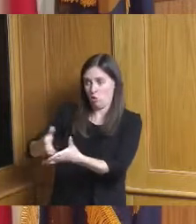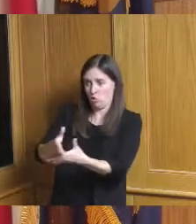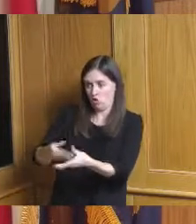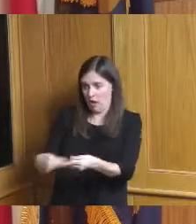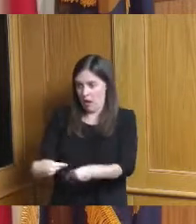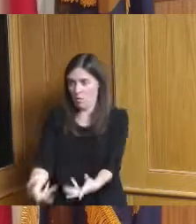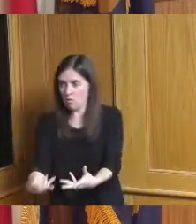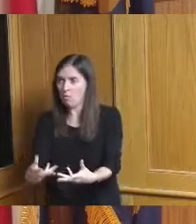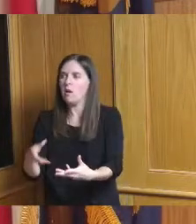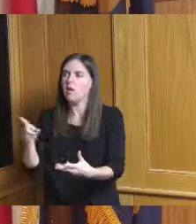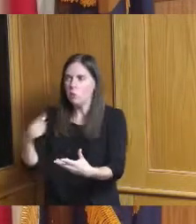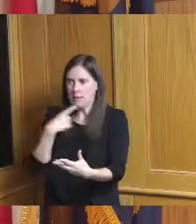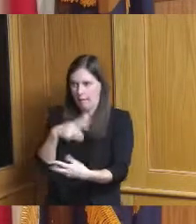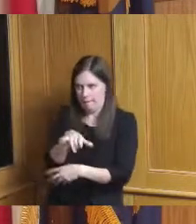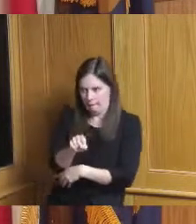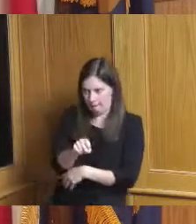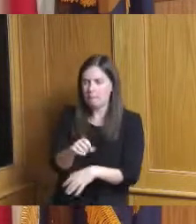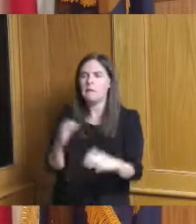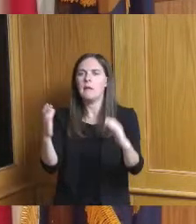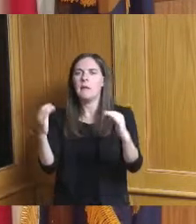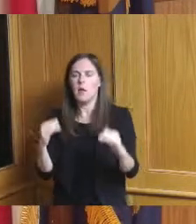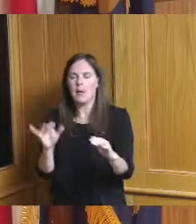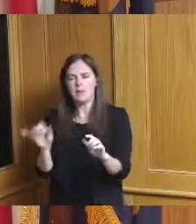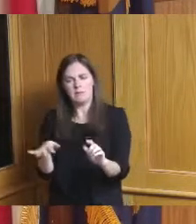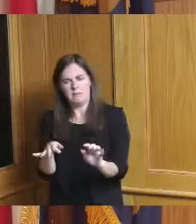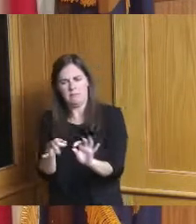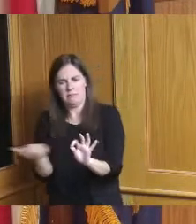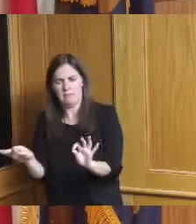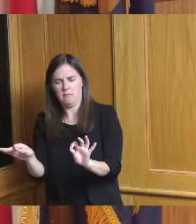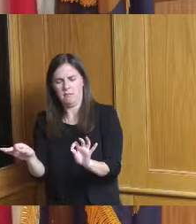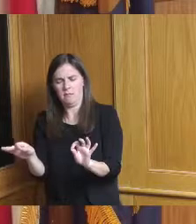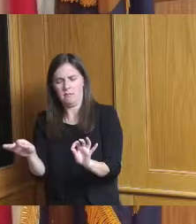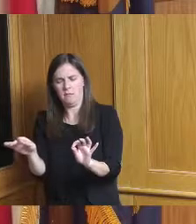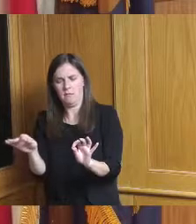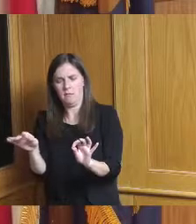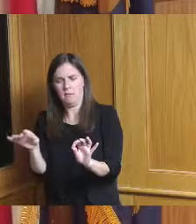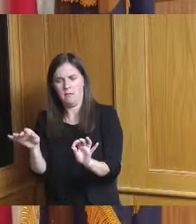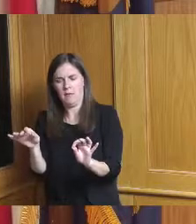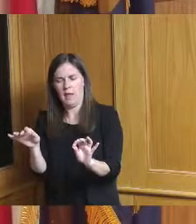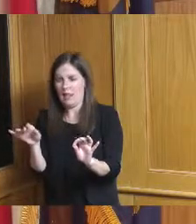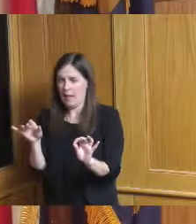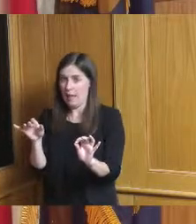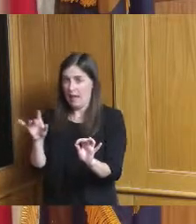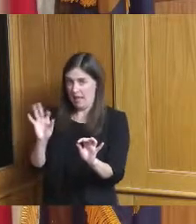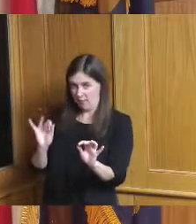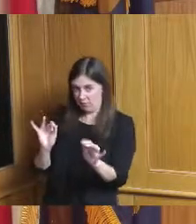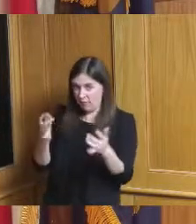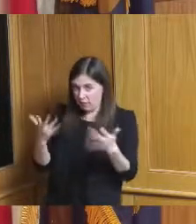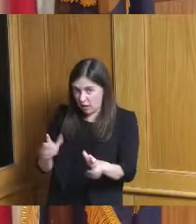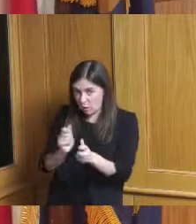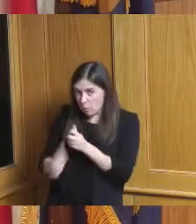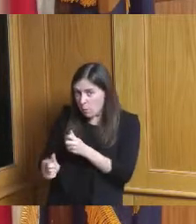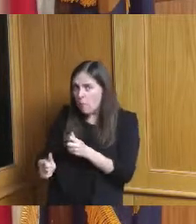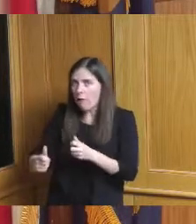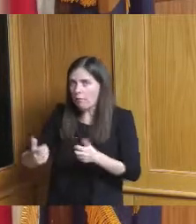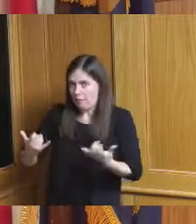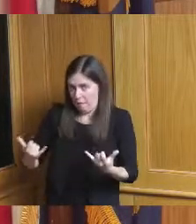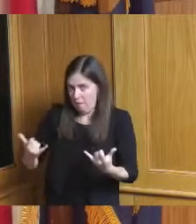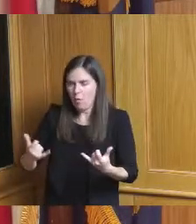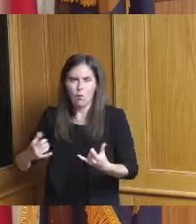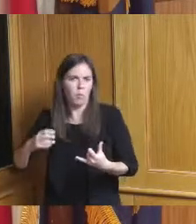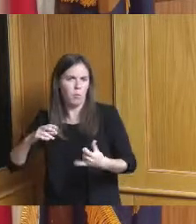school district but then it says has it occurred and you said no even dale same way company